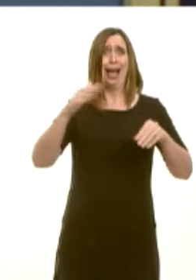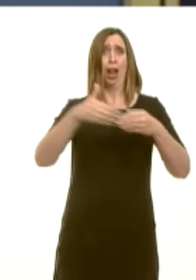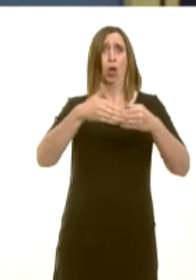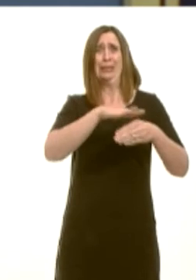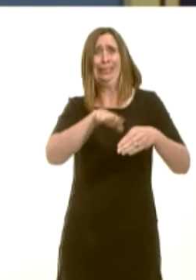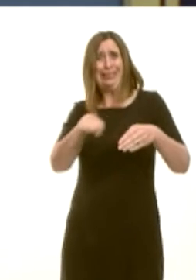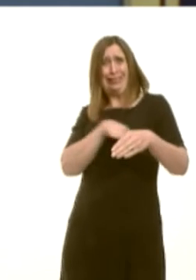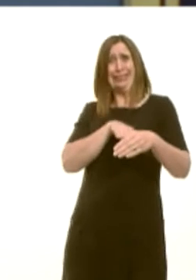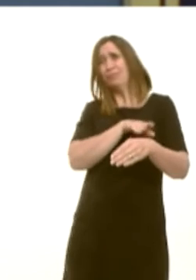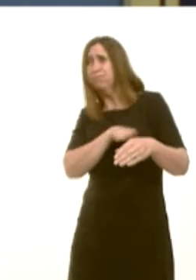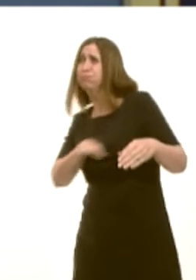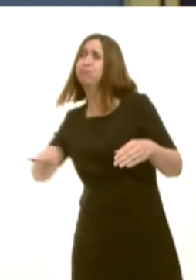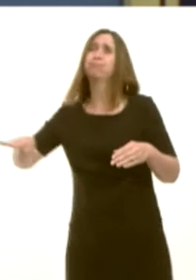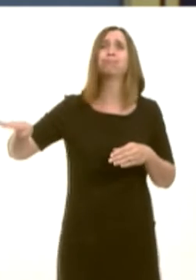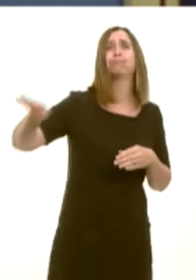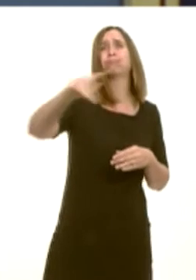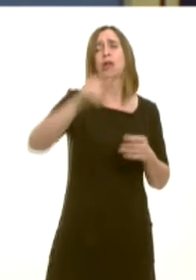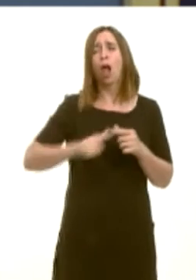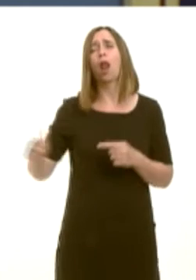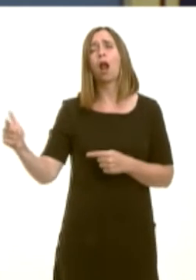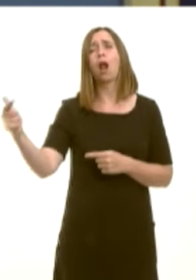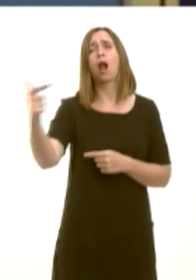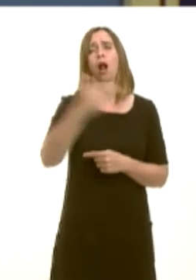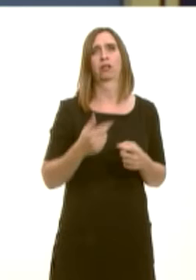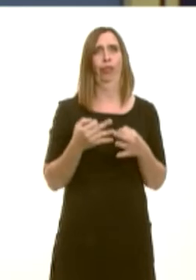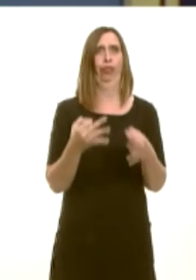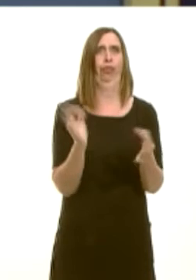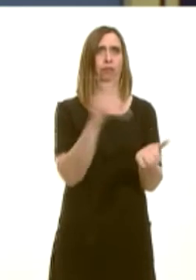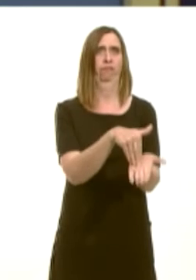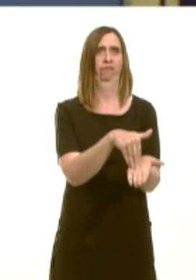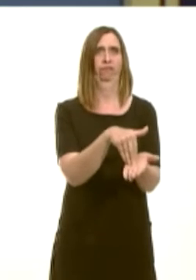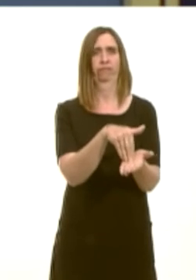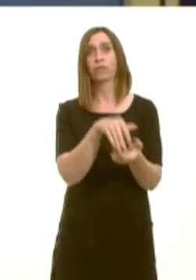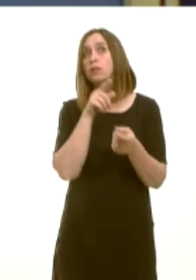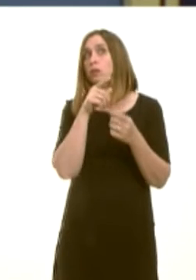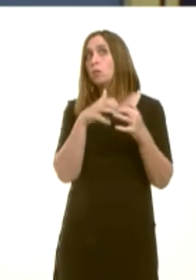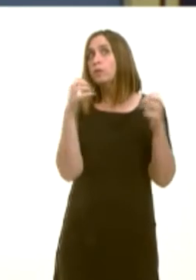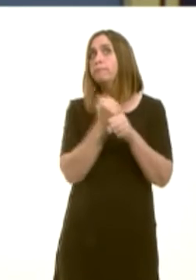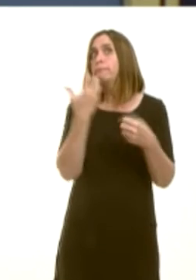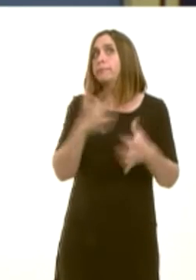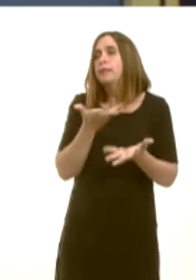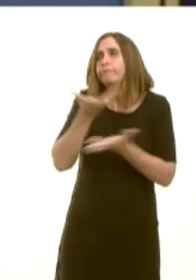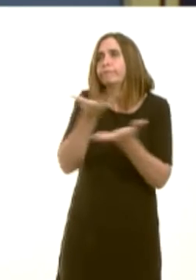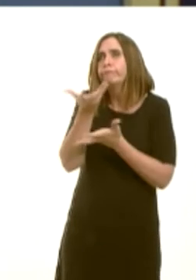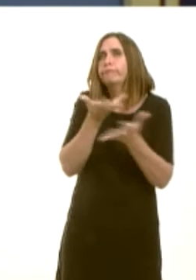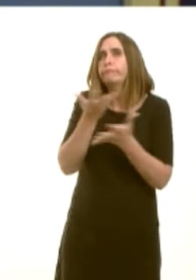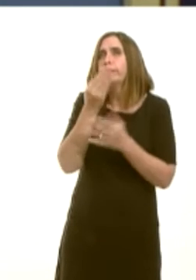then find the alternative route, therefore taking more time. What discussions has the Welsh Government had with the emergency services since the trial has actually commenced to